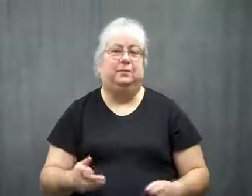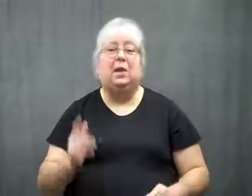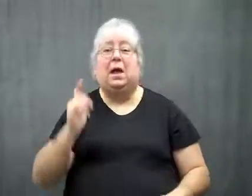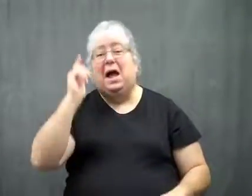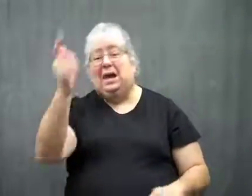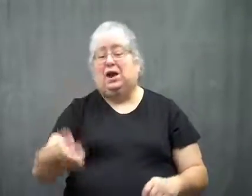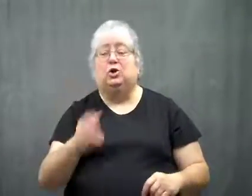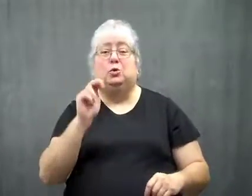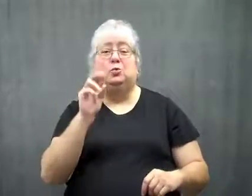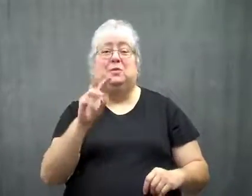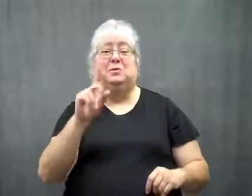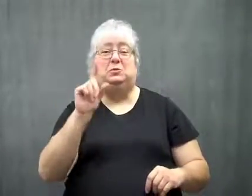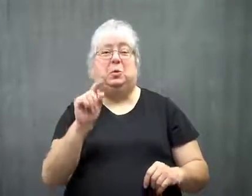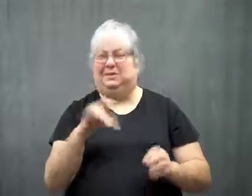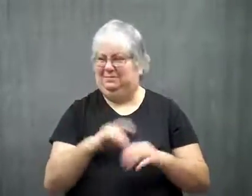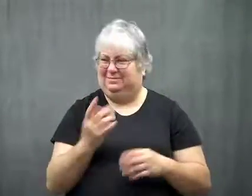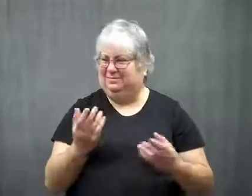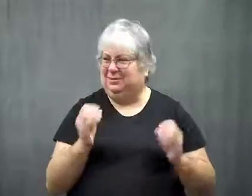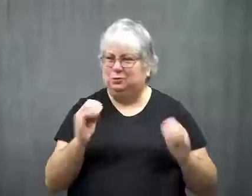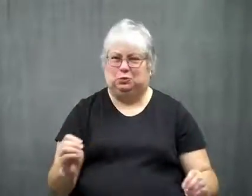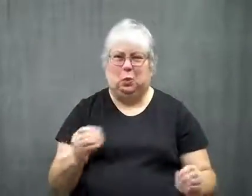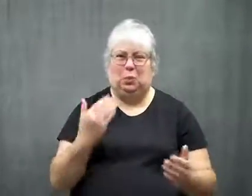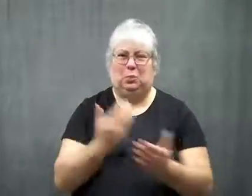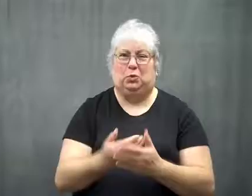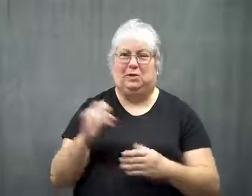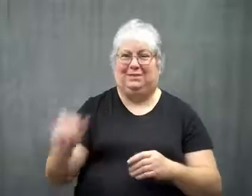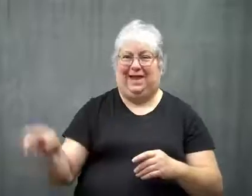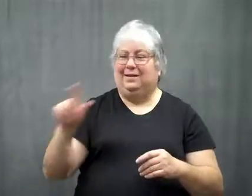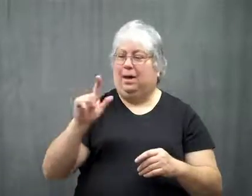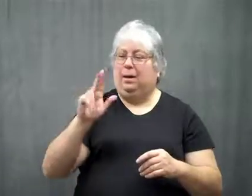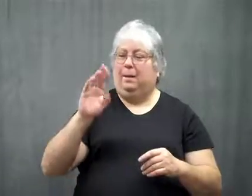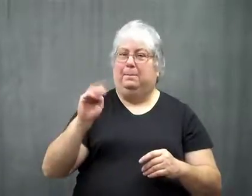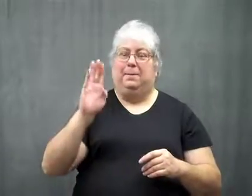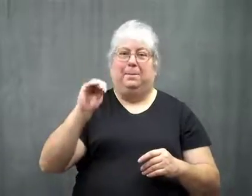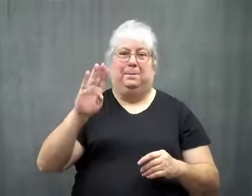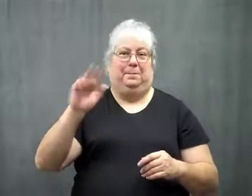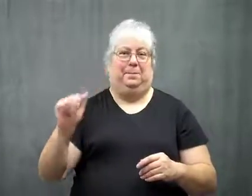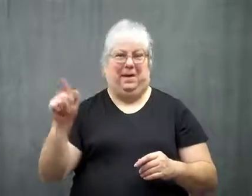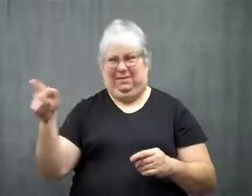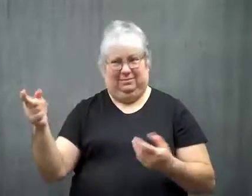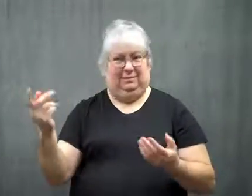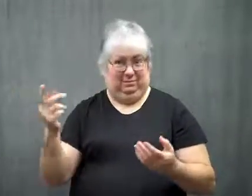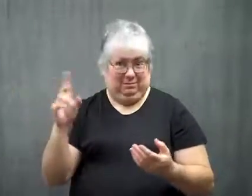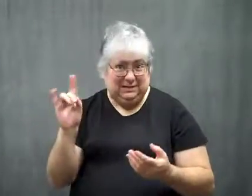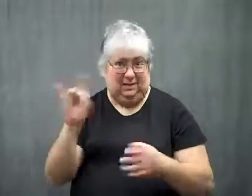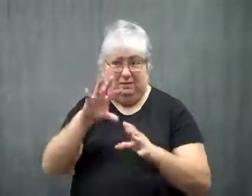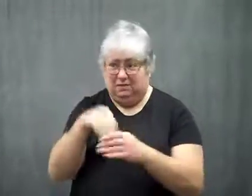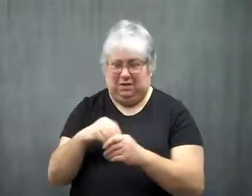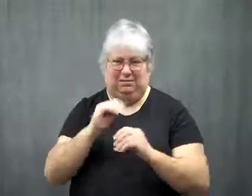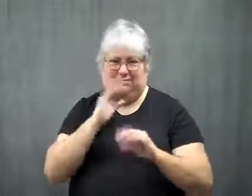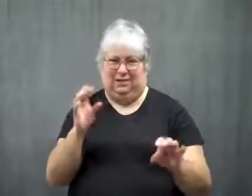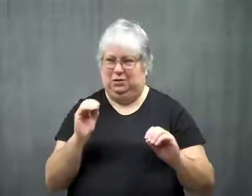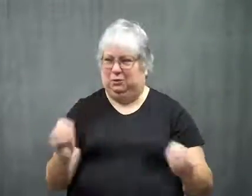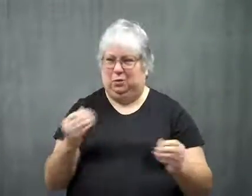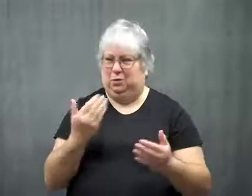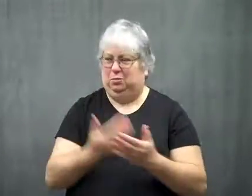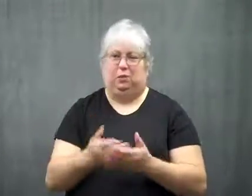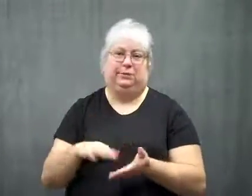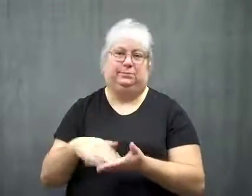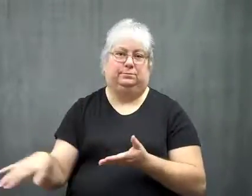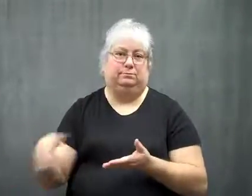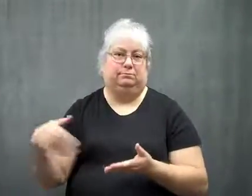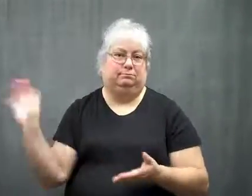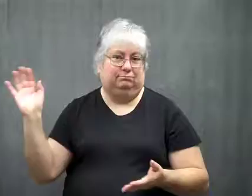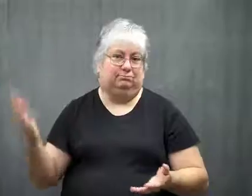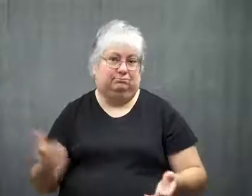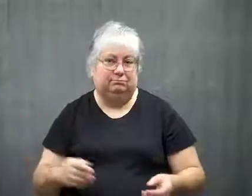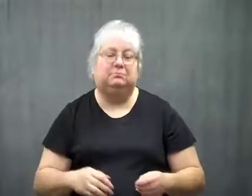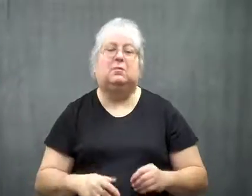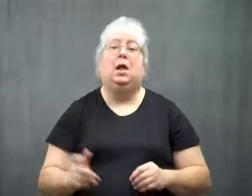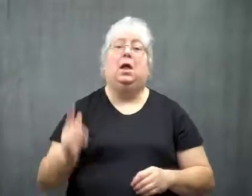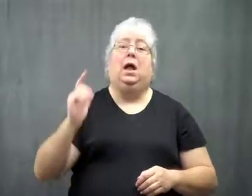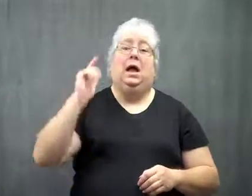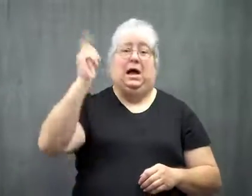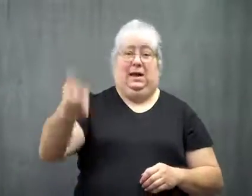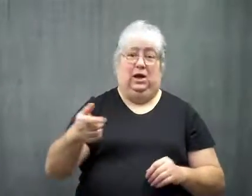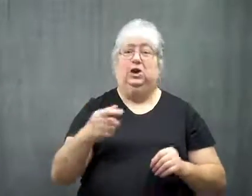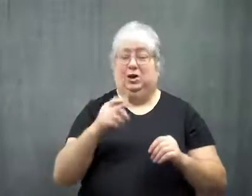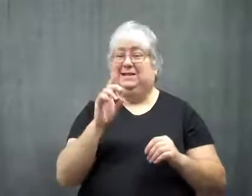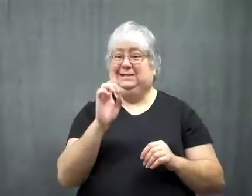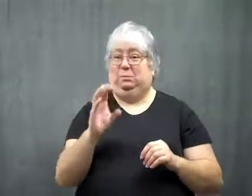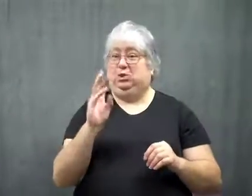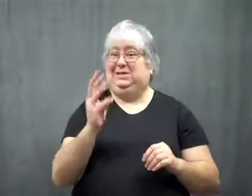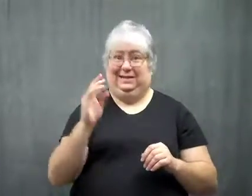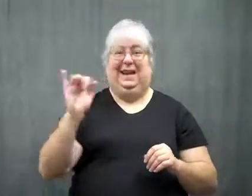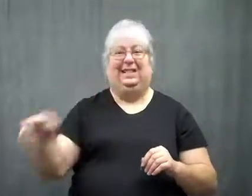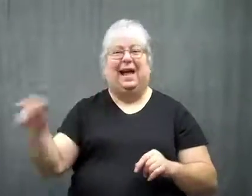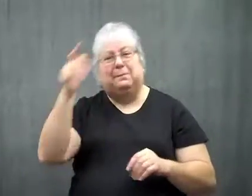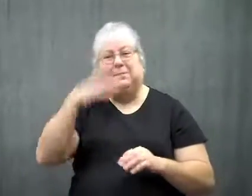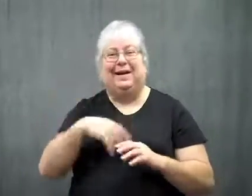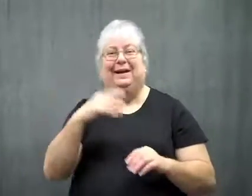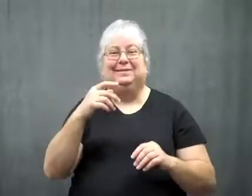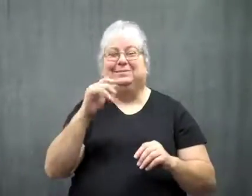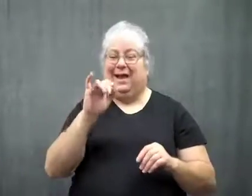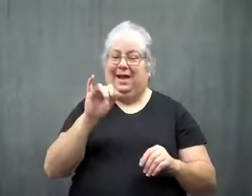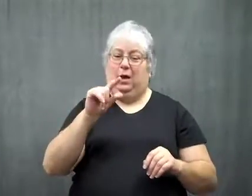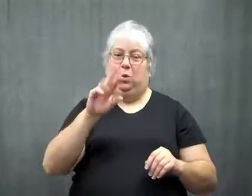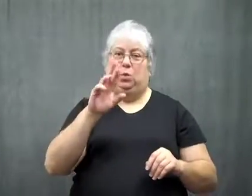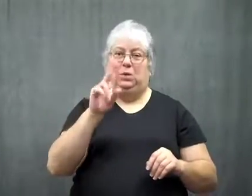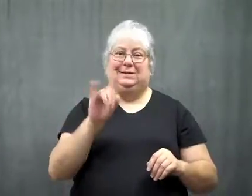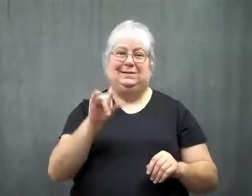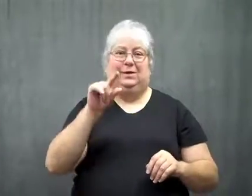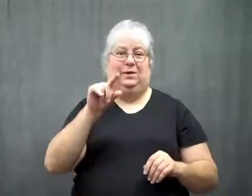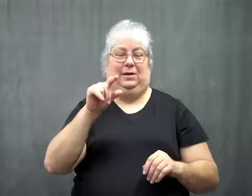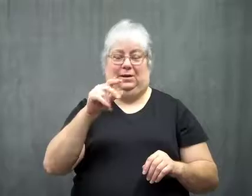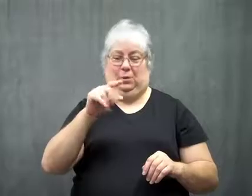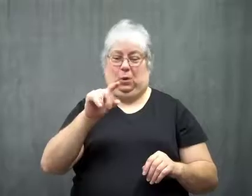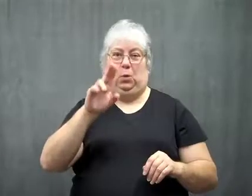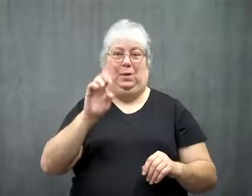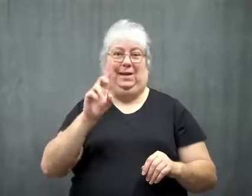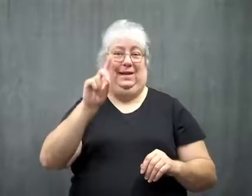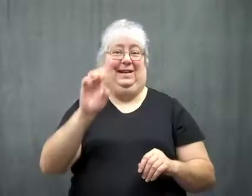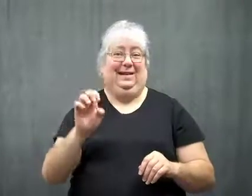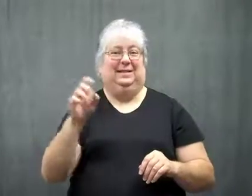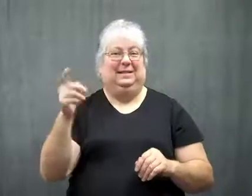Lumumba was released on November 20 due to a lack of evidence.